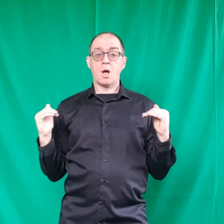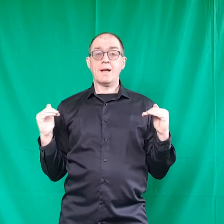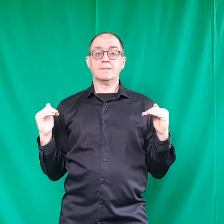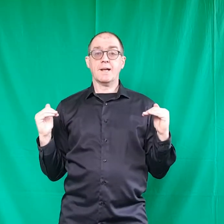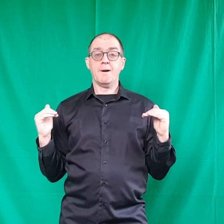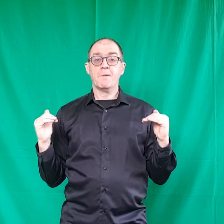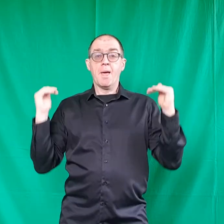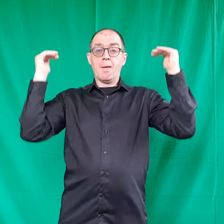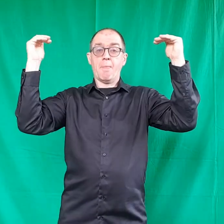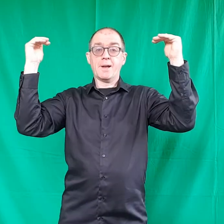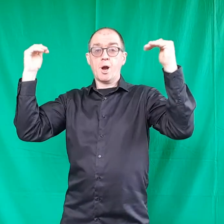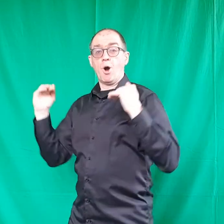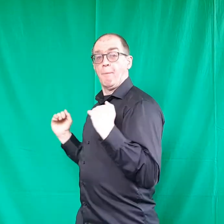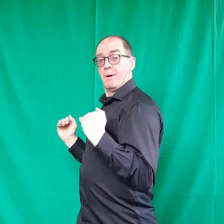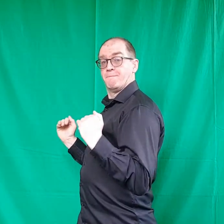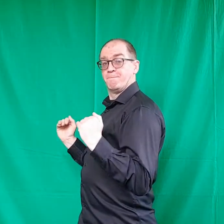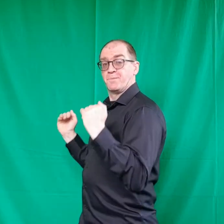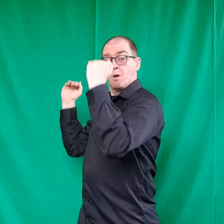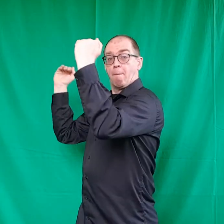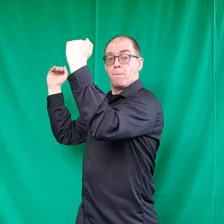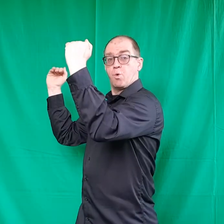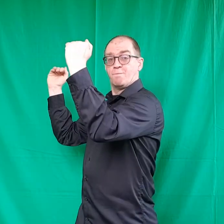So hands up, and then they go up.